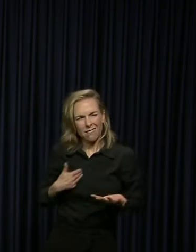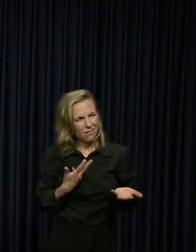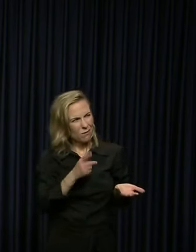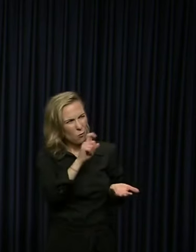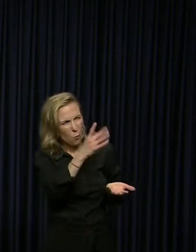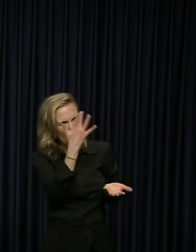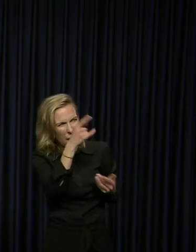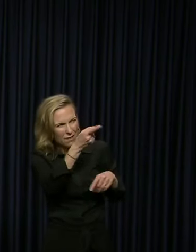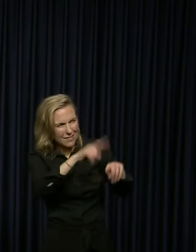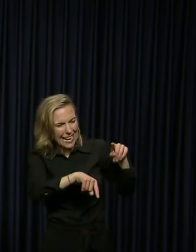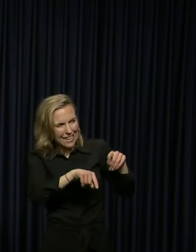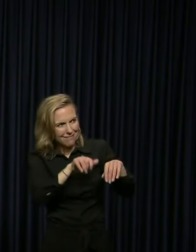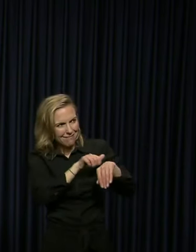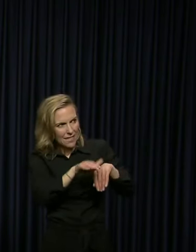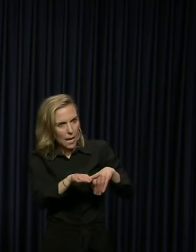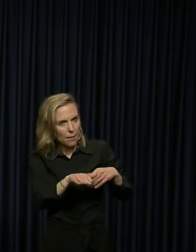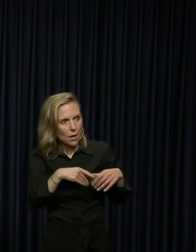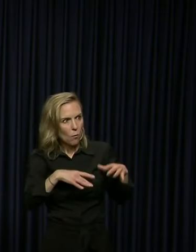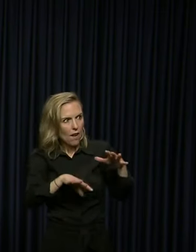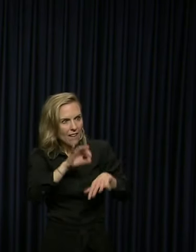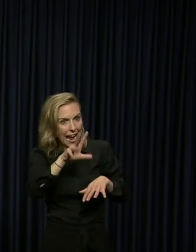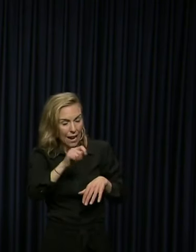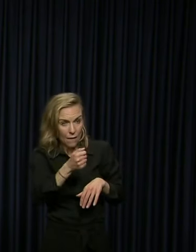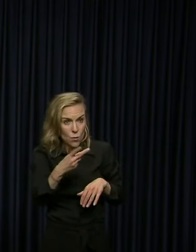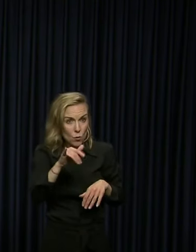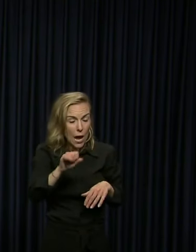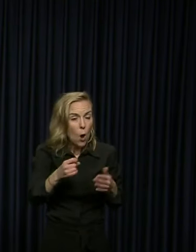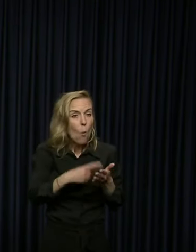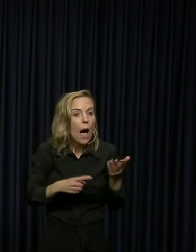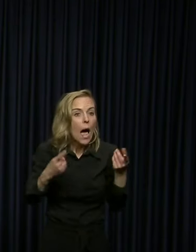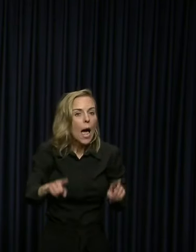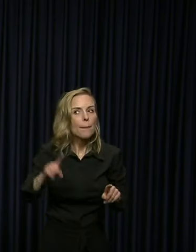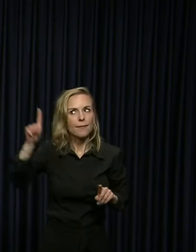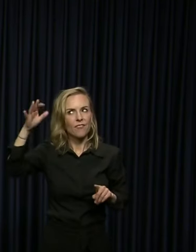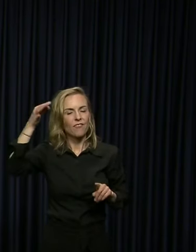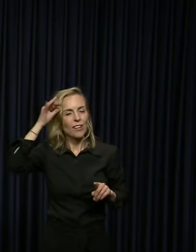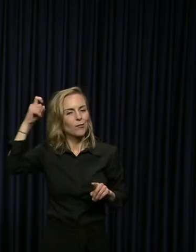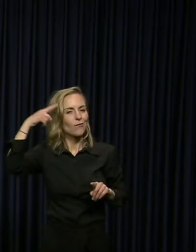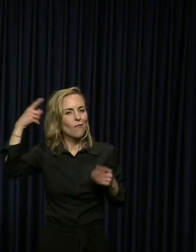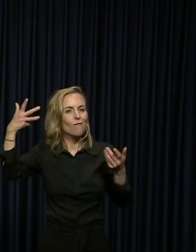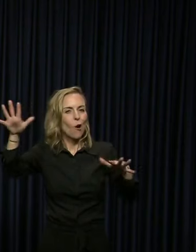THAT ARE GOING TO HIT OUR PEAKS LATER.